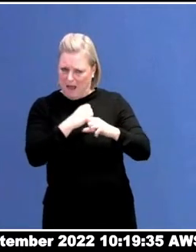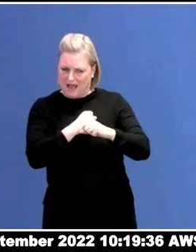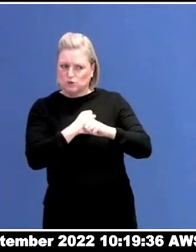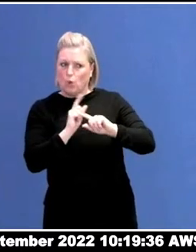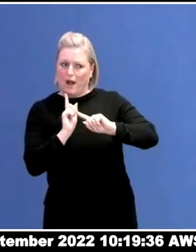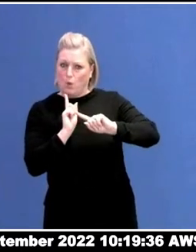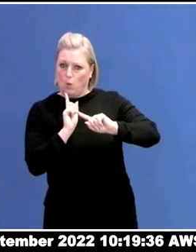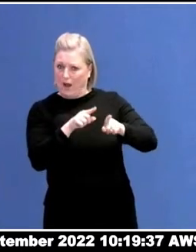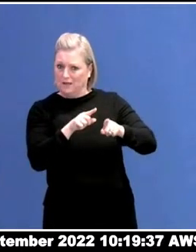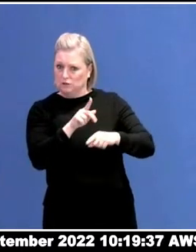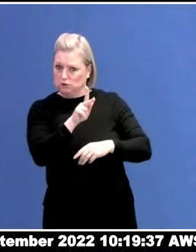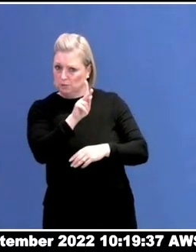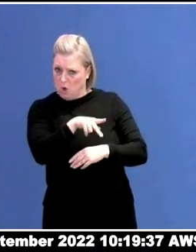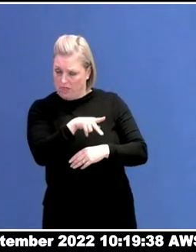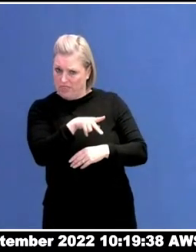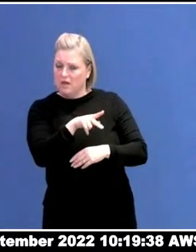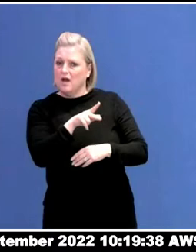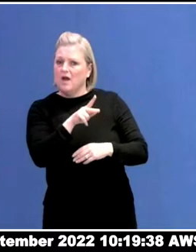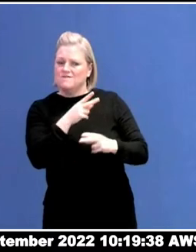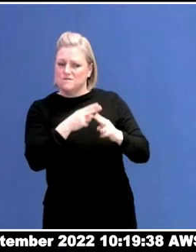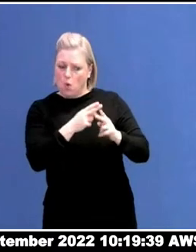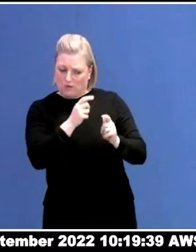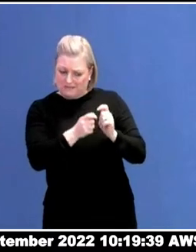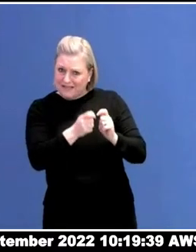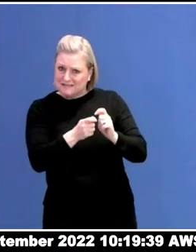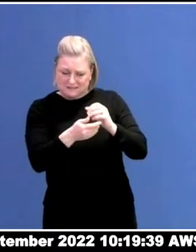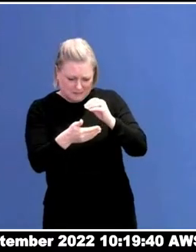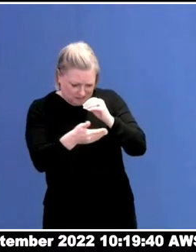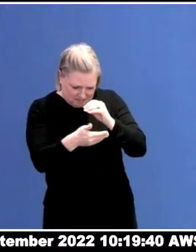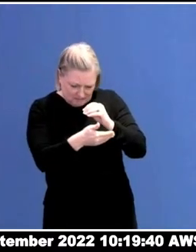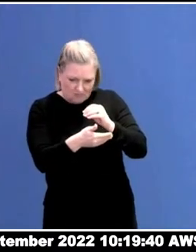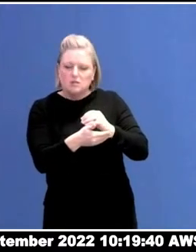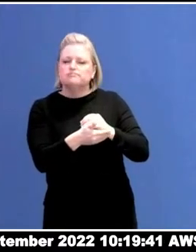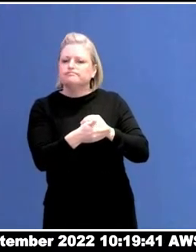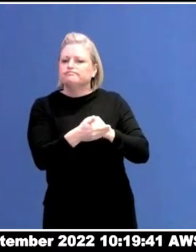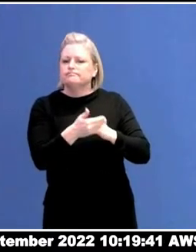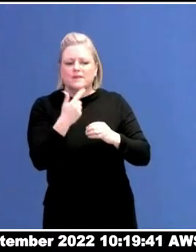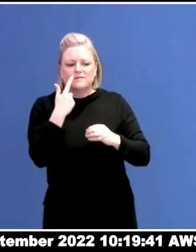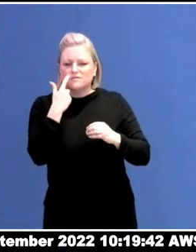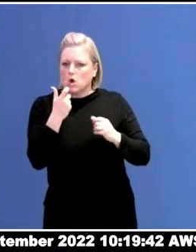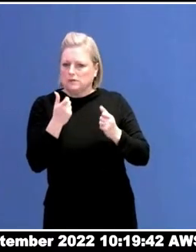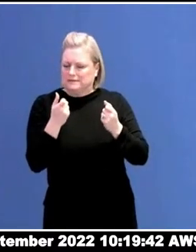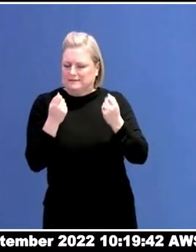The finding that he didn't have any sexually transmitted diseases or AIDS or HIV.